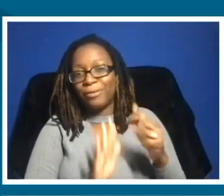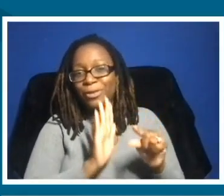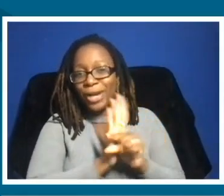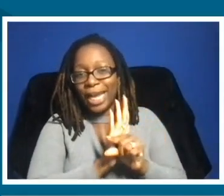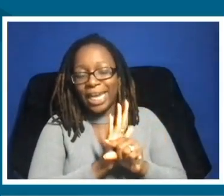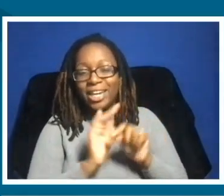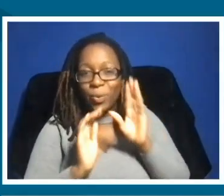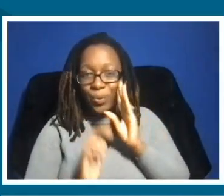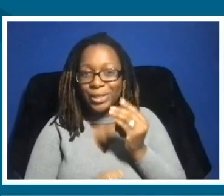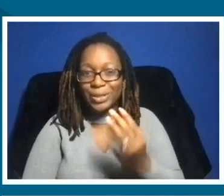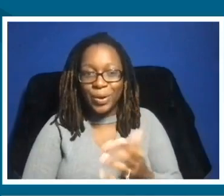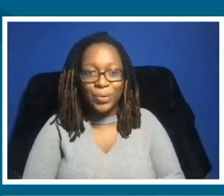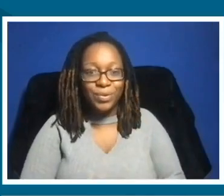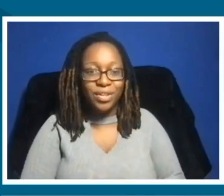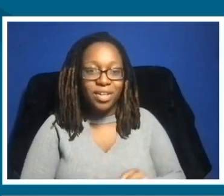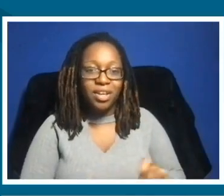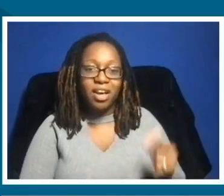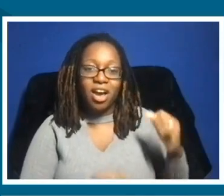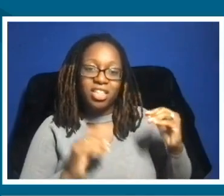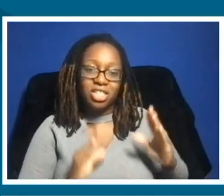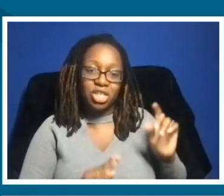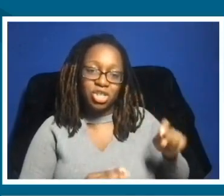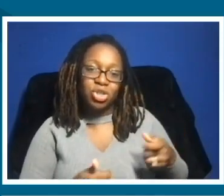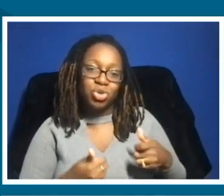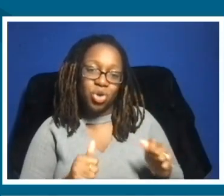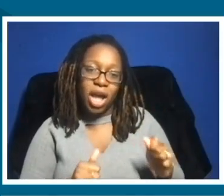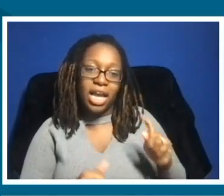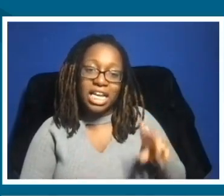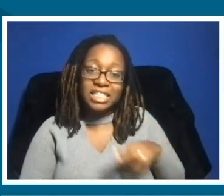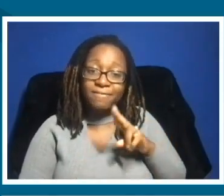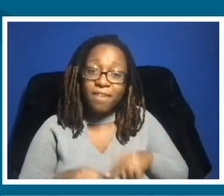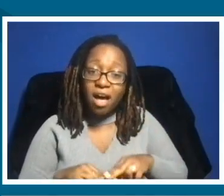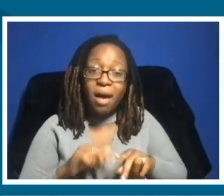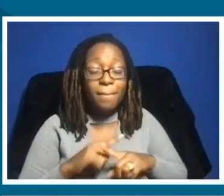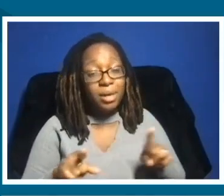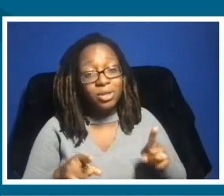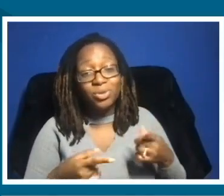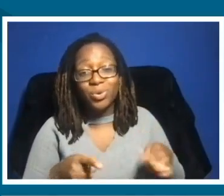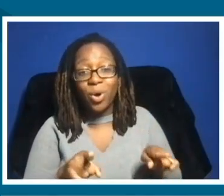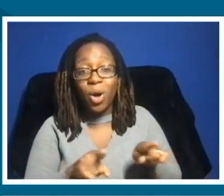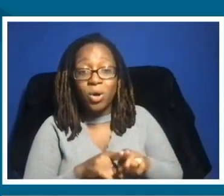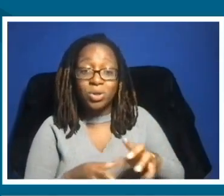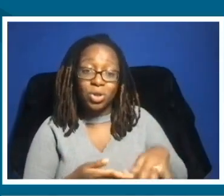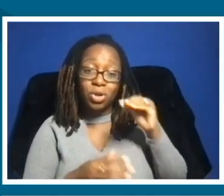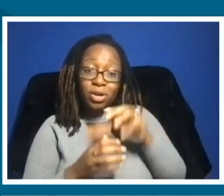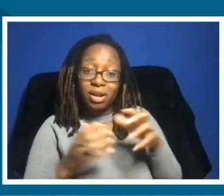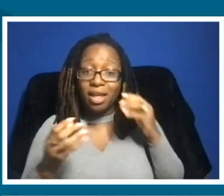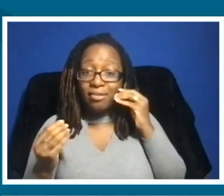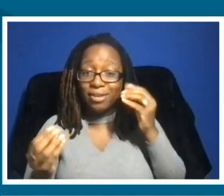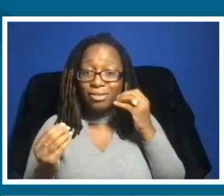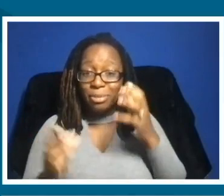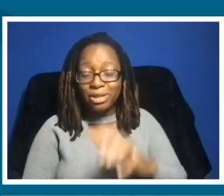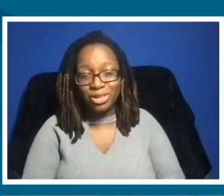uh other teachers should try it because it is something fun to do but you also learn a lot of information from it